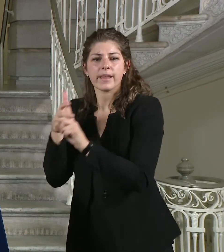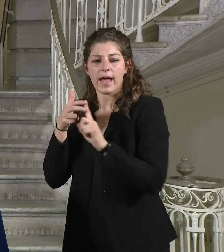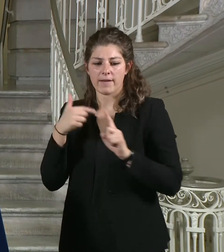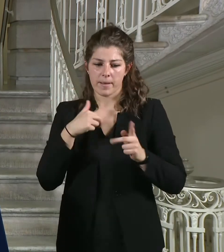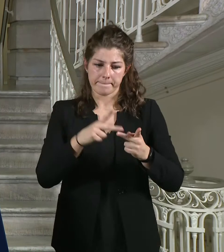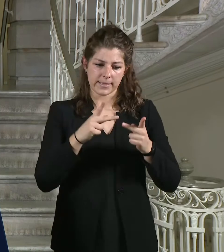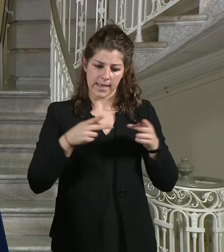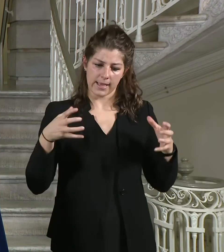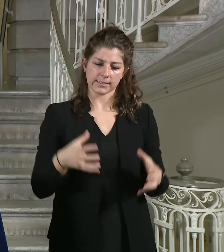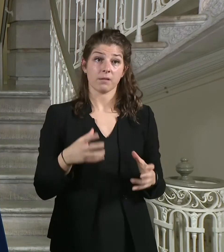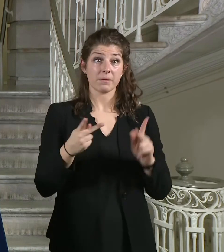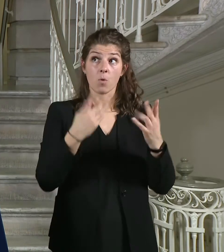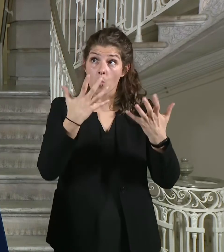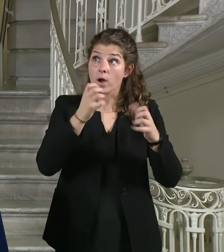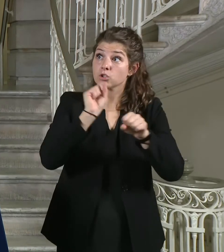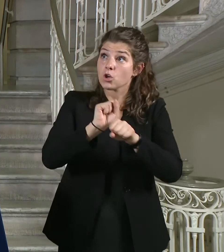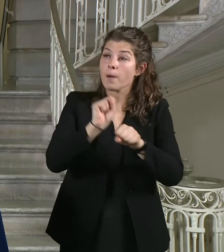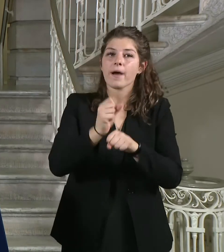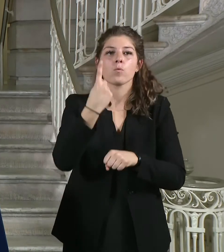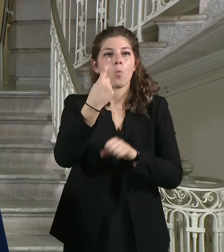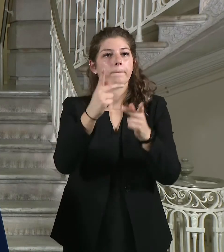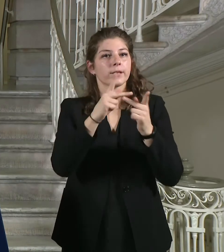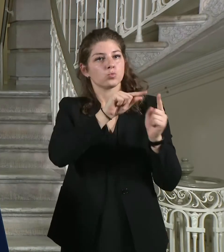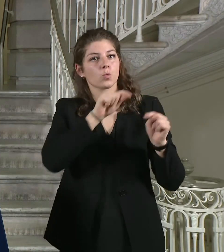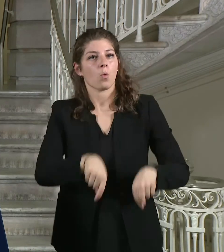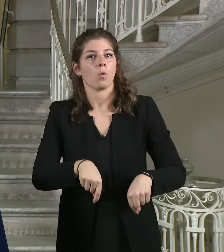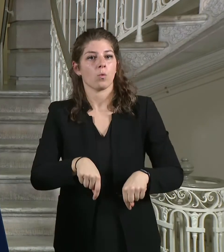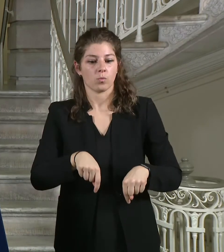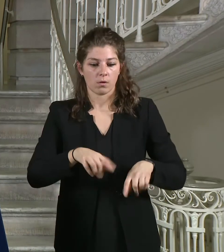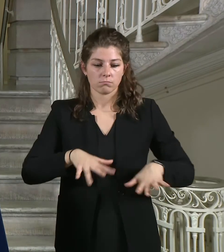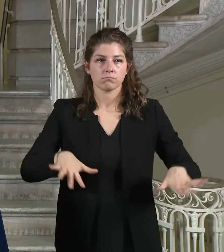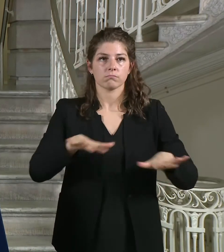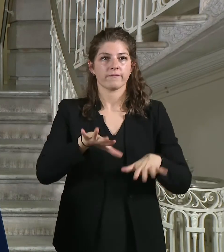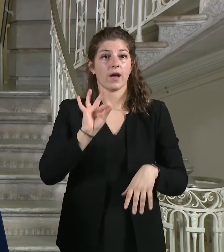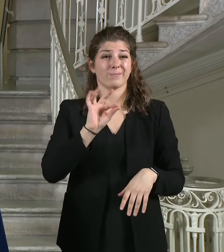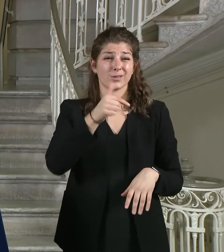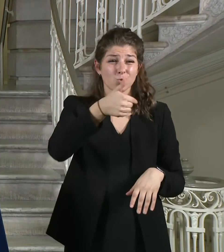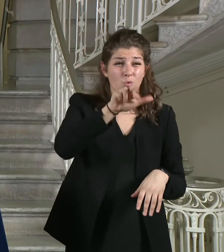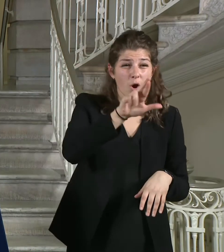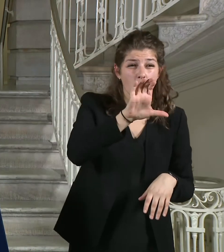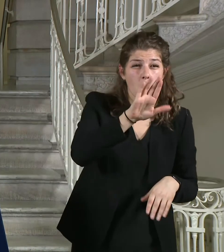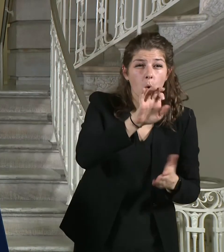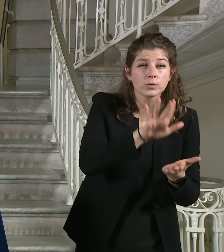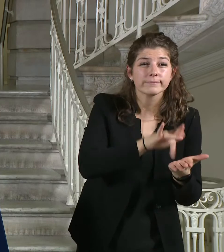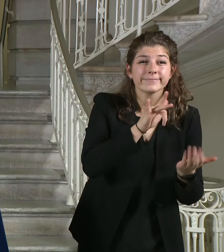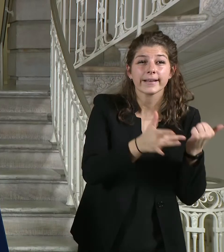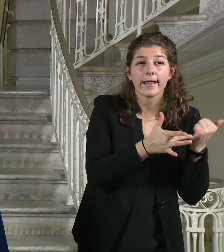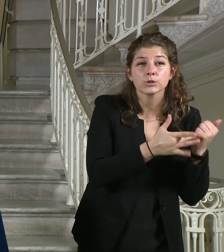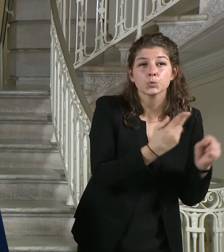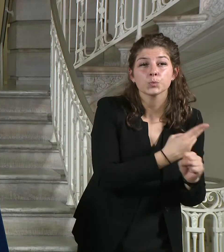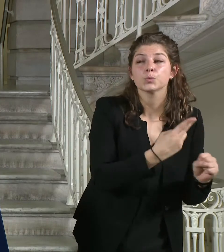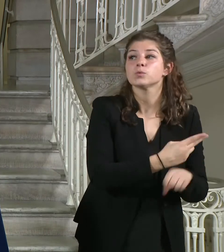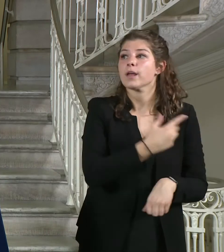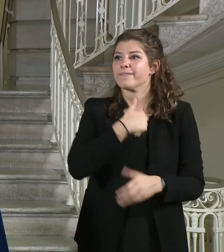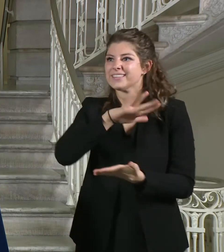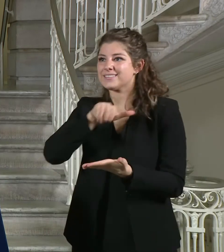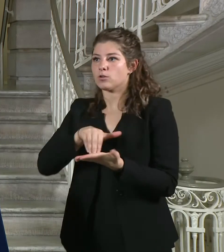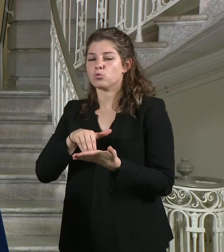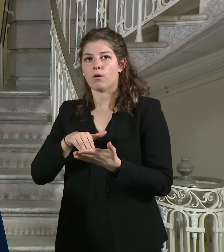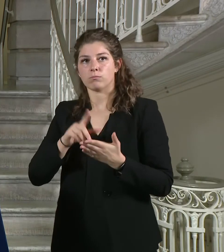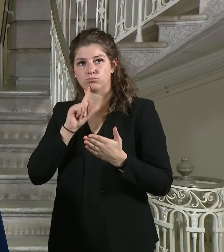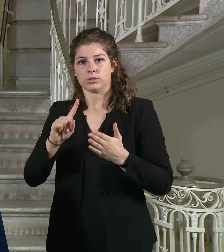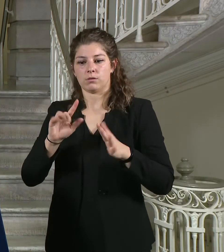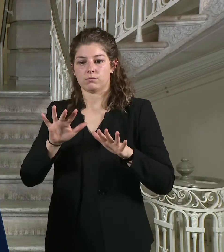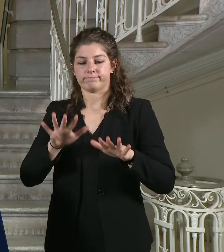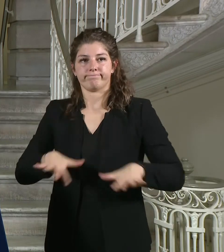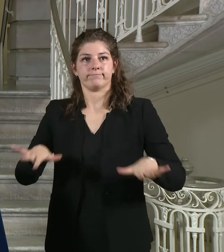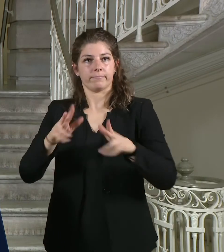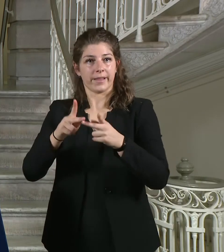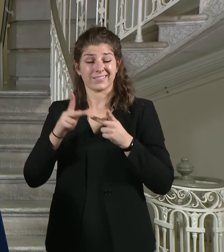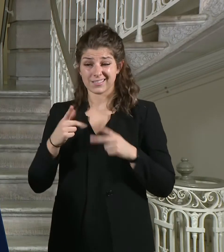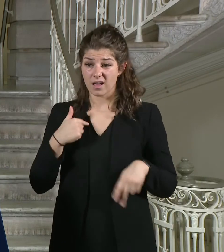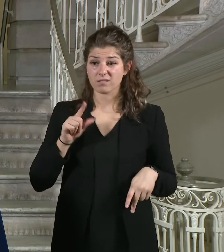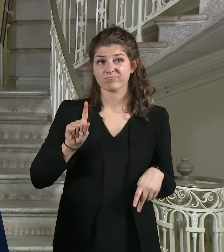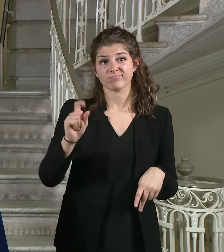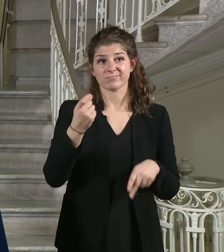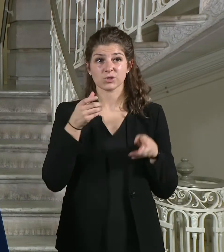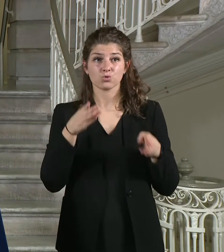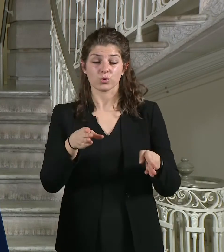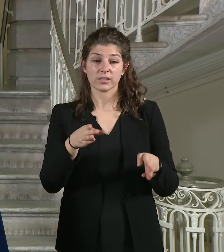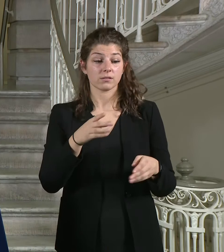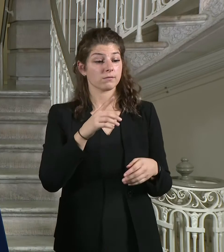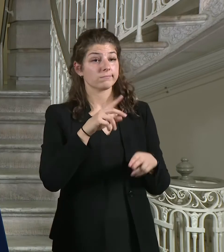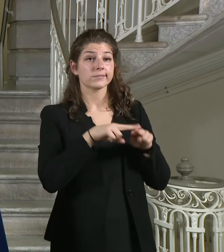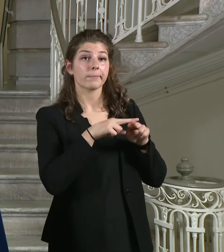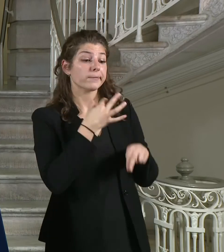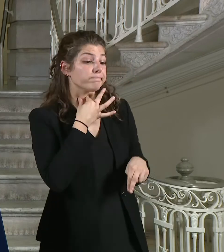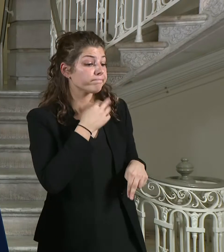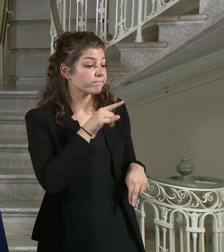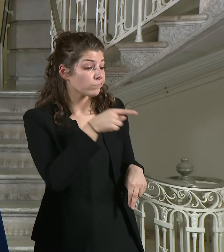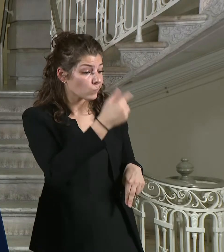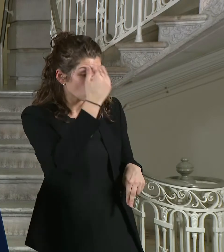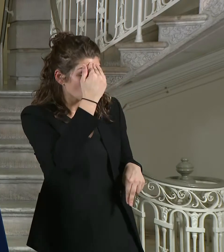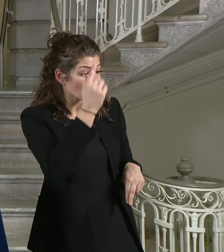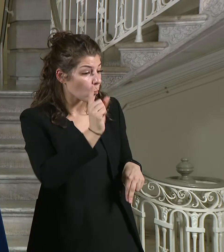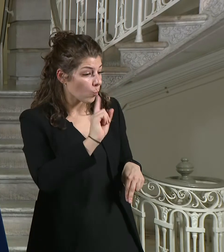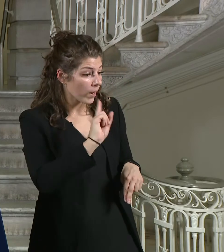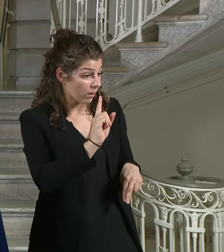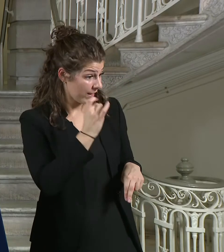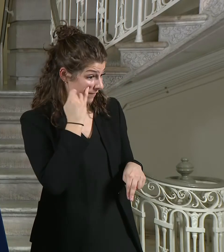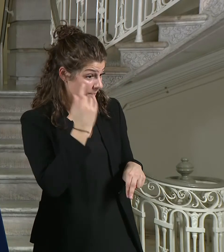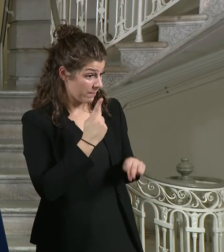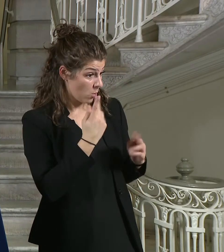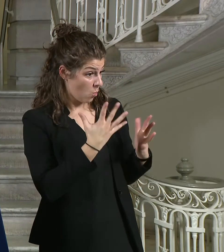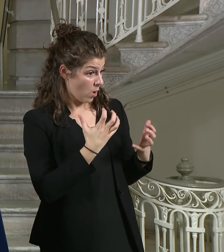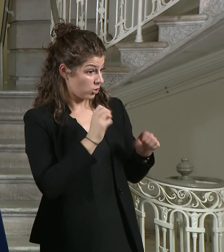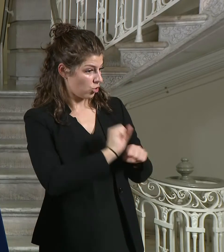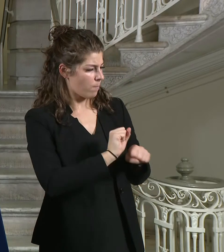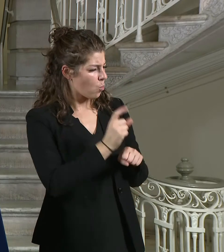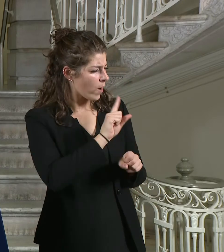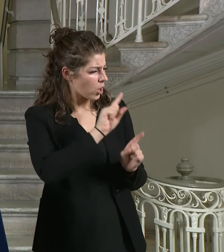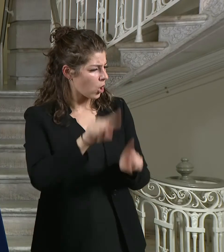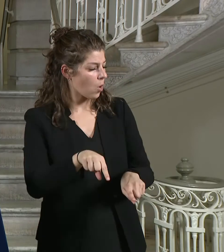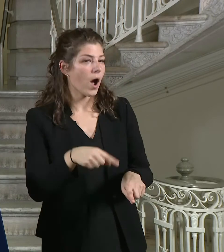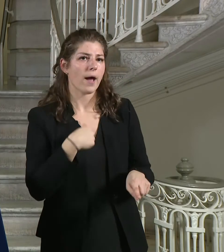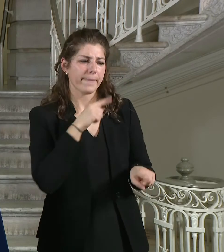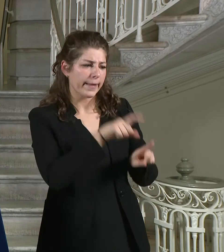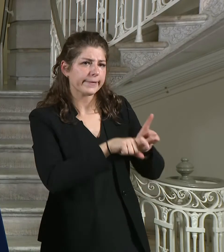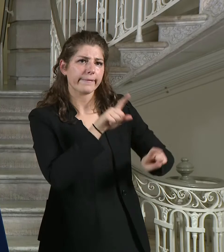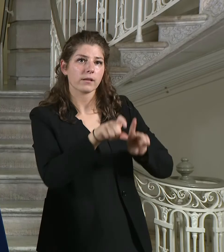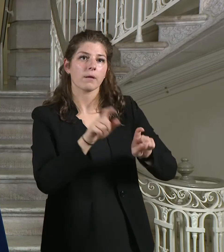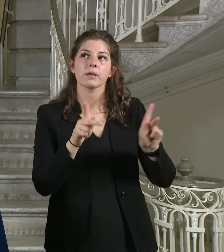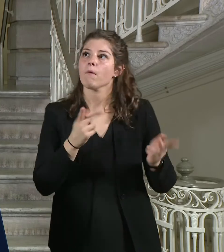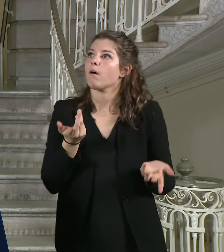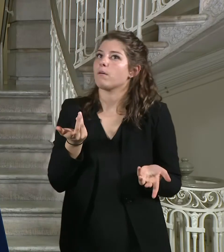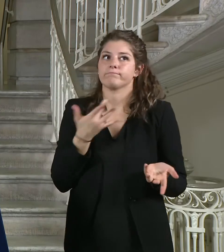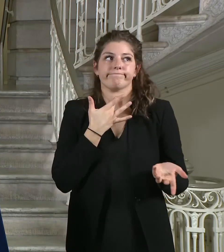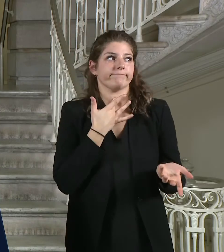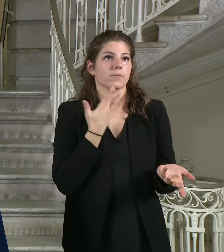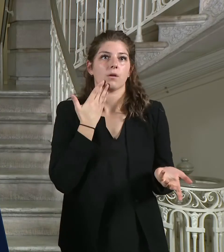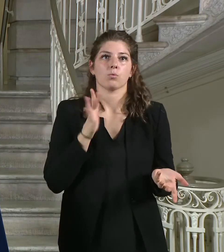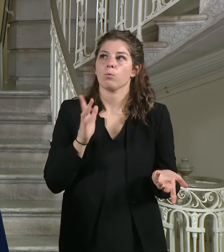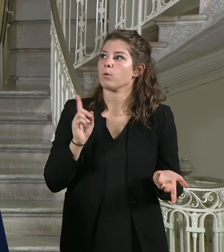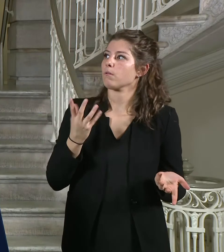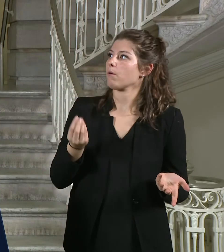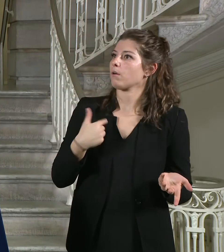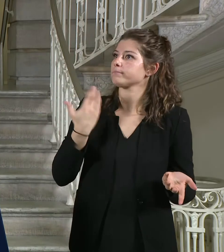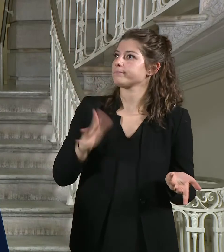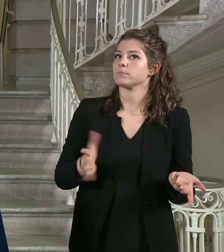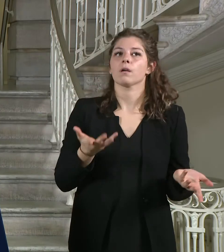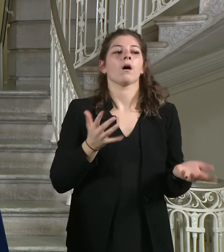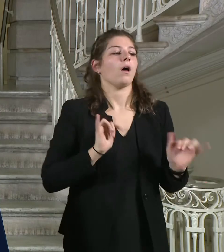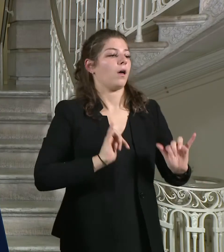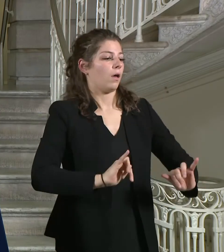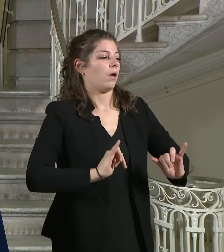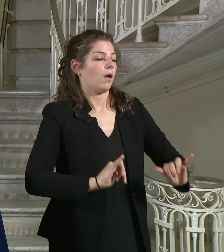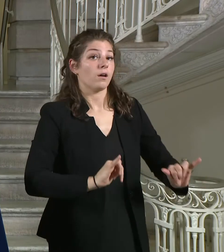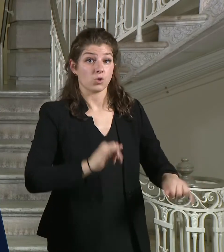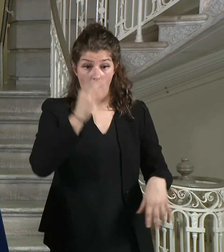AT A HIGH SCHOOLS